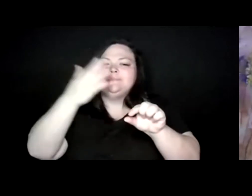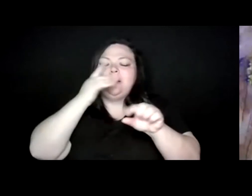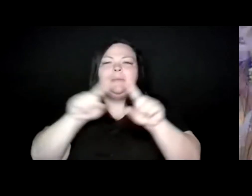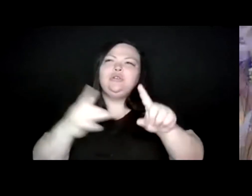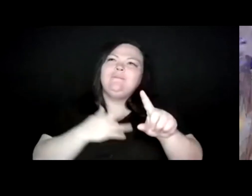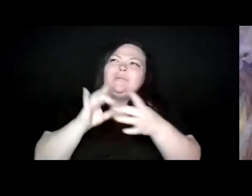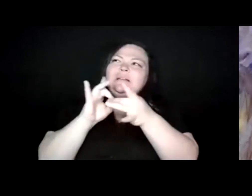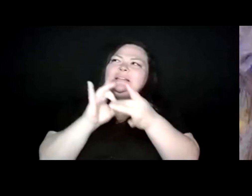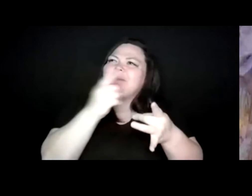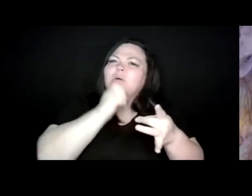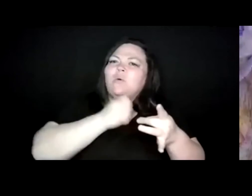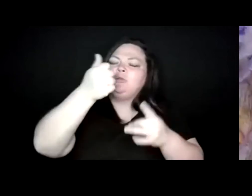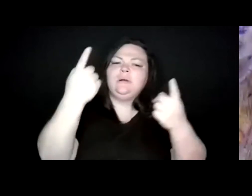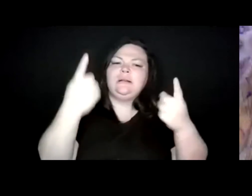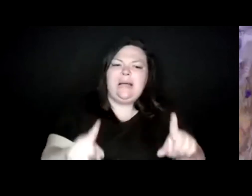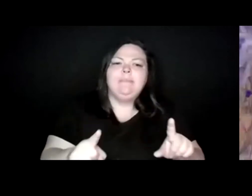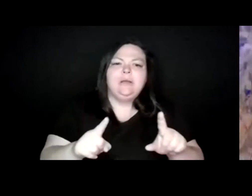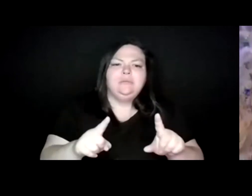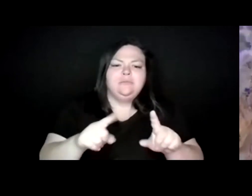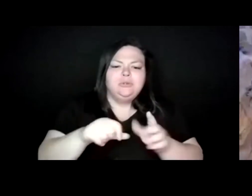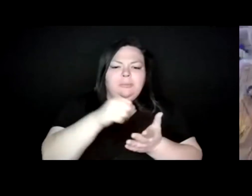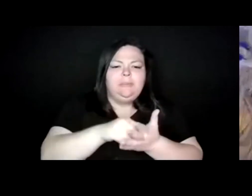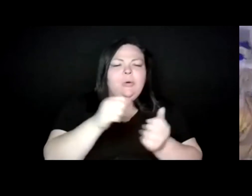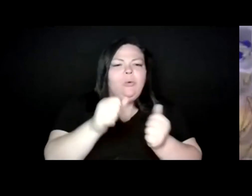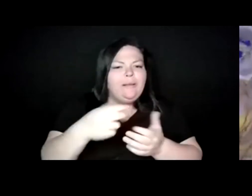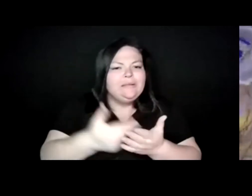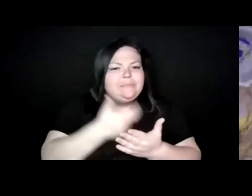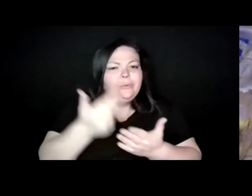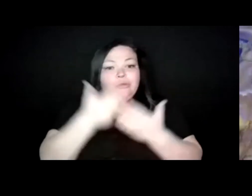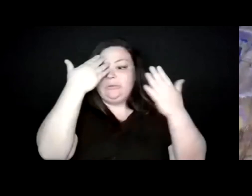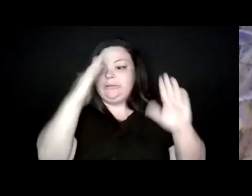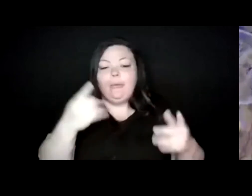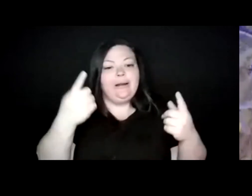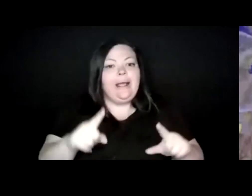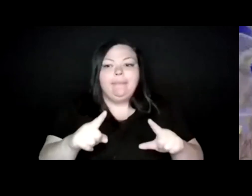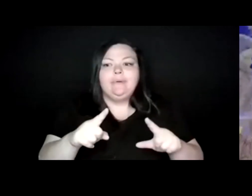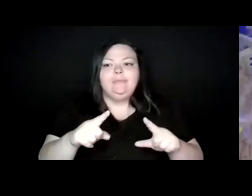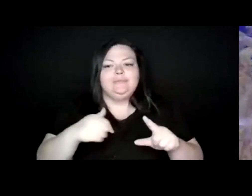older when you peel with spoons. you didn’t know when you started to lola yourself. adulting